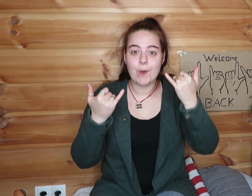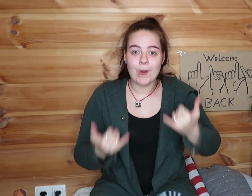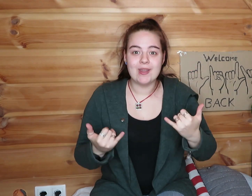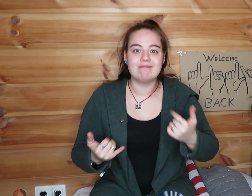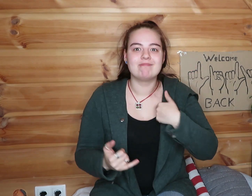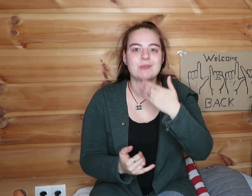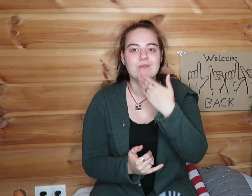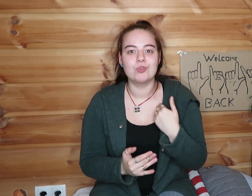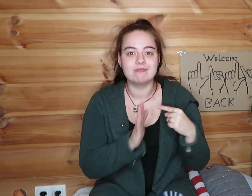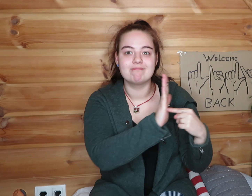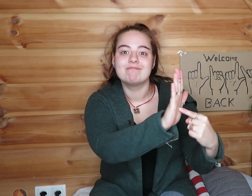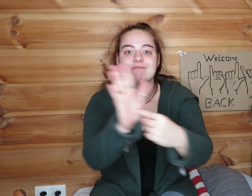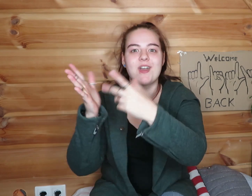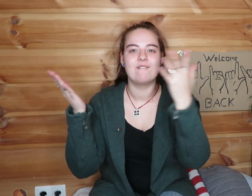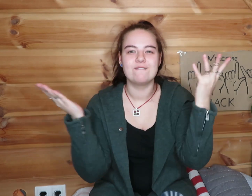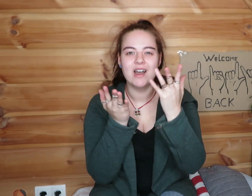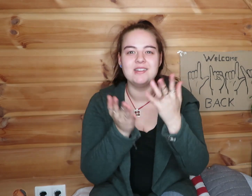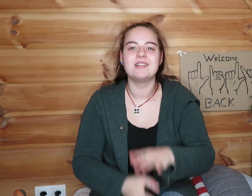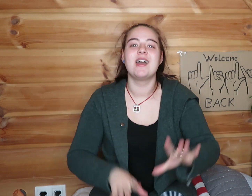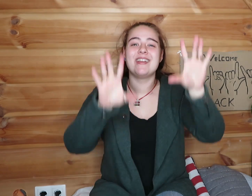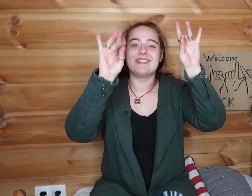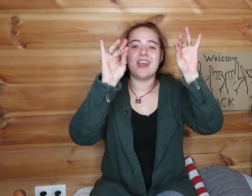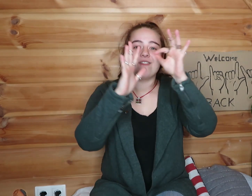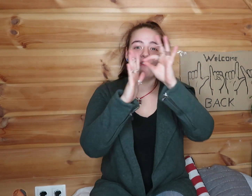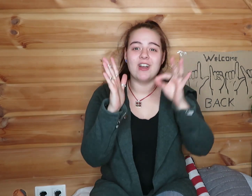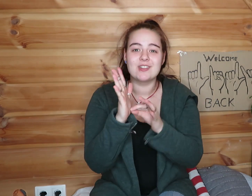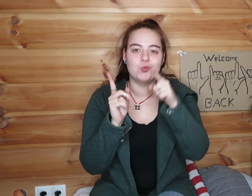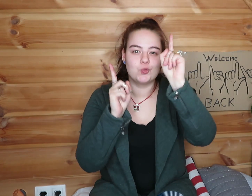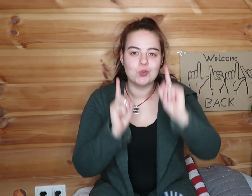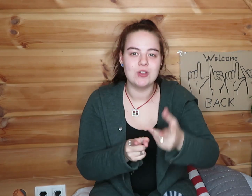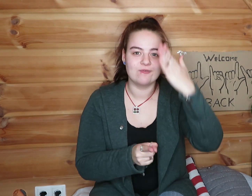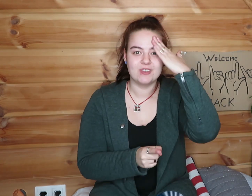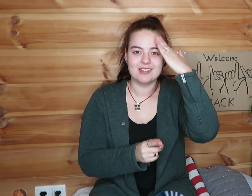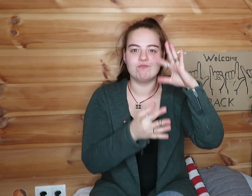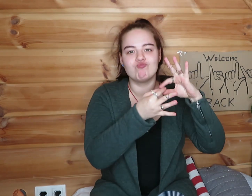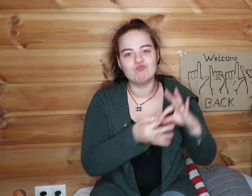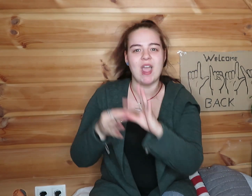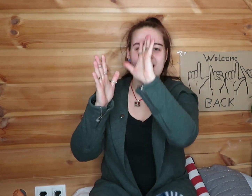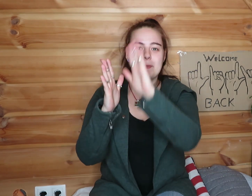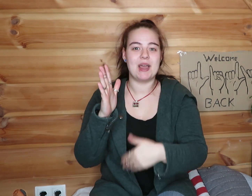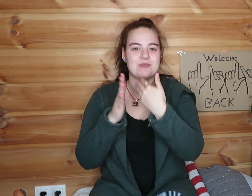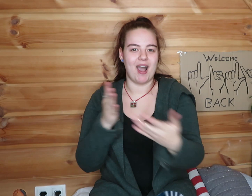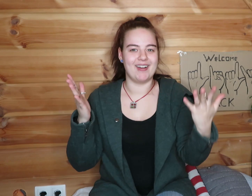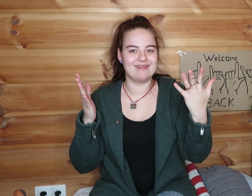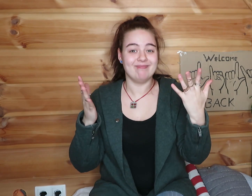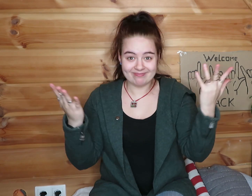Today I wanna show you 10 facts you need to know about sign language!